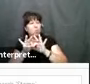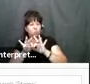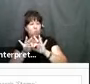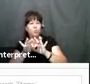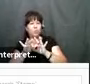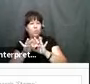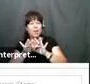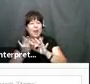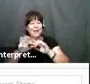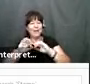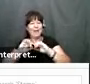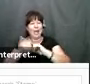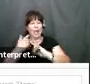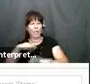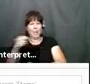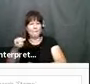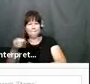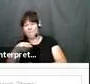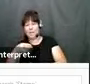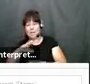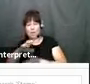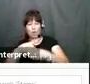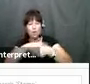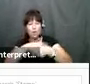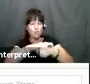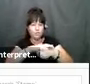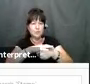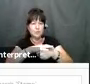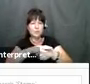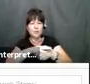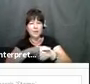by doing all of this, of course, in addition to other things that are around